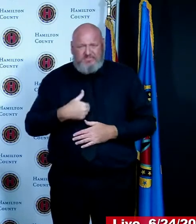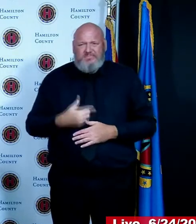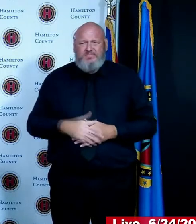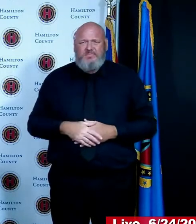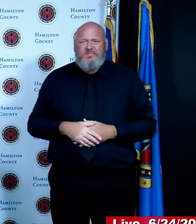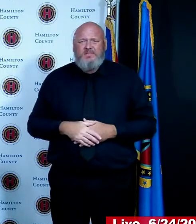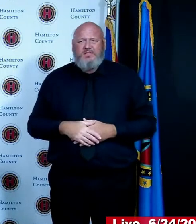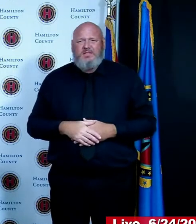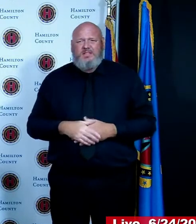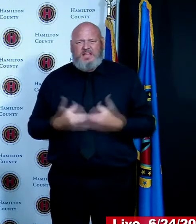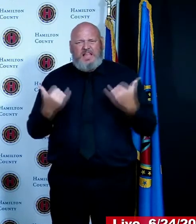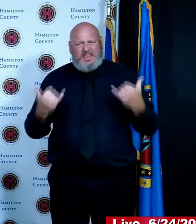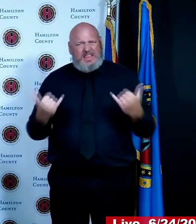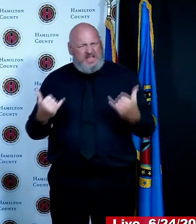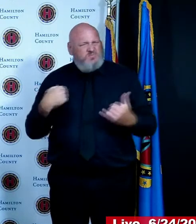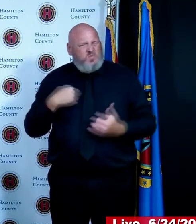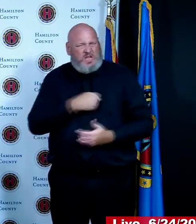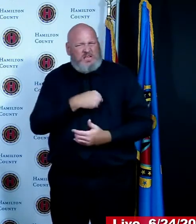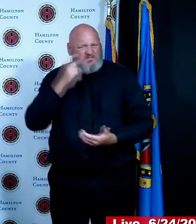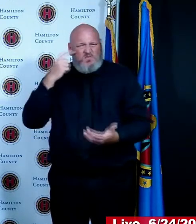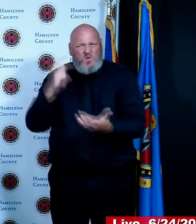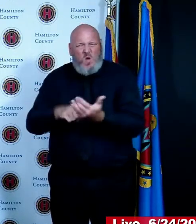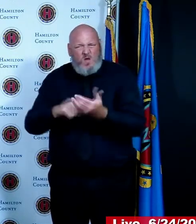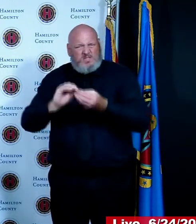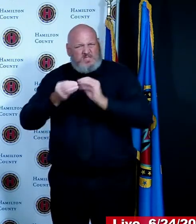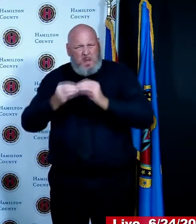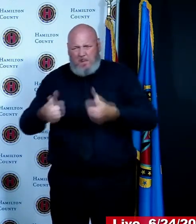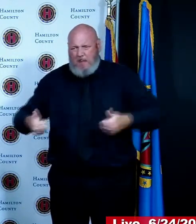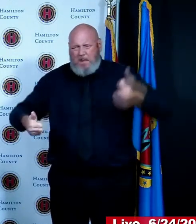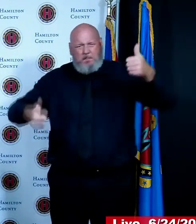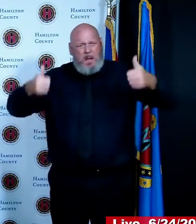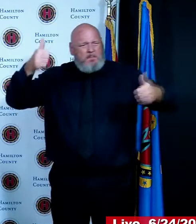trend and we're very concerned that the lagging indicators are going to be going